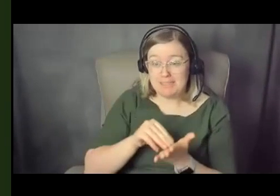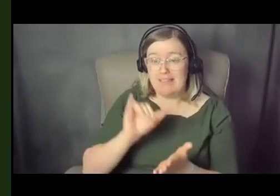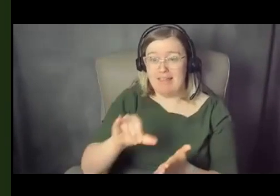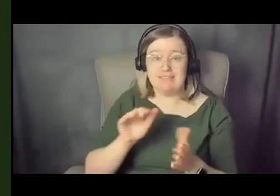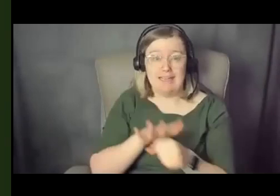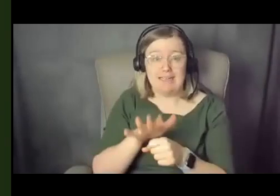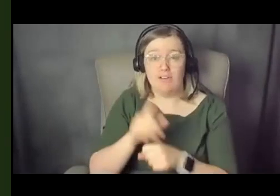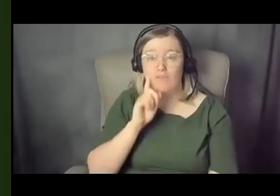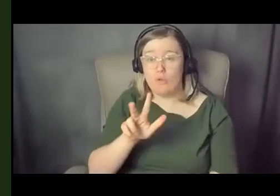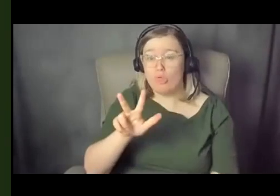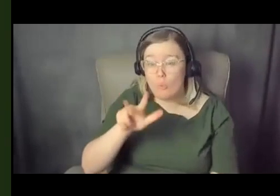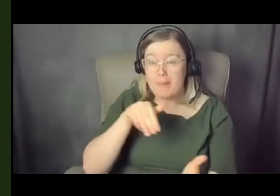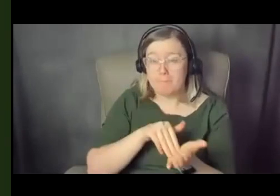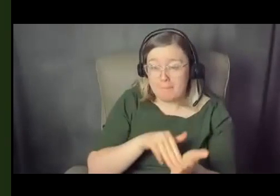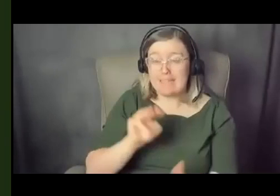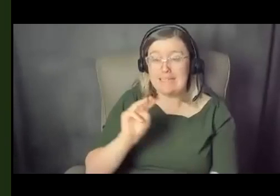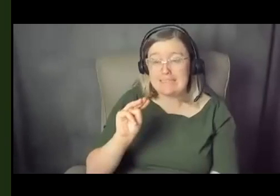If you can imagine that many bathtubs.